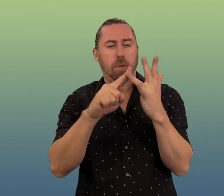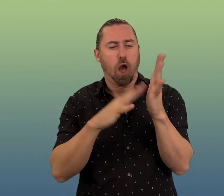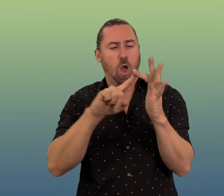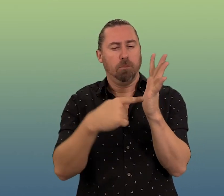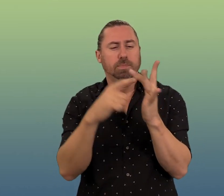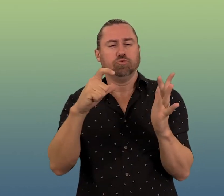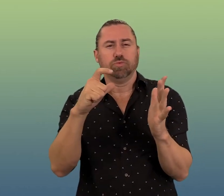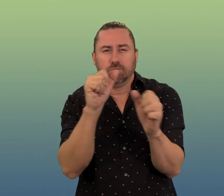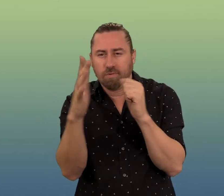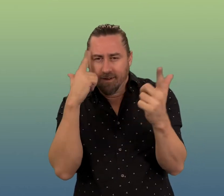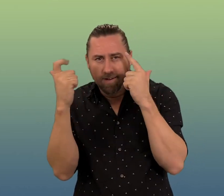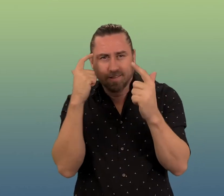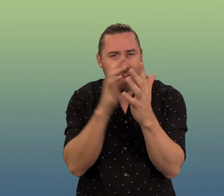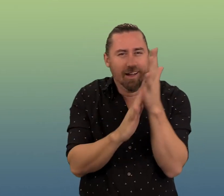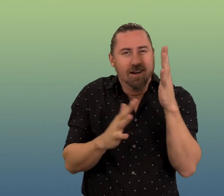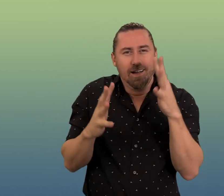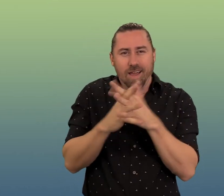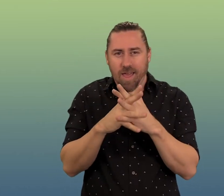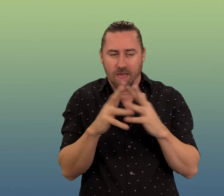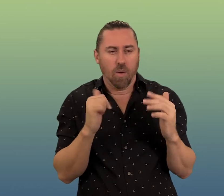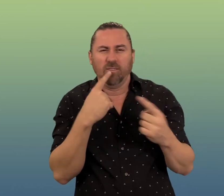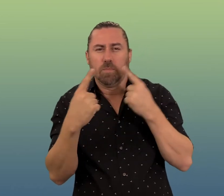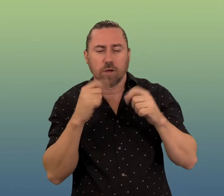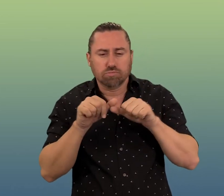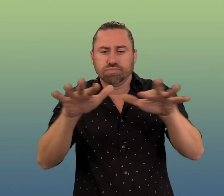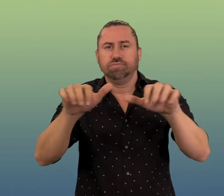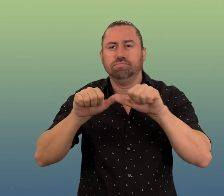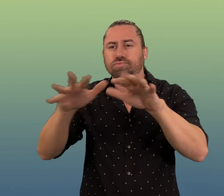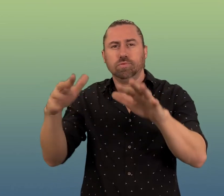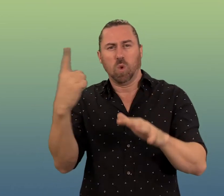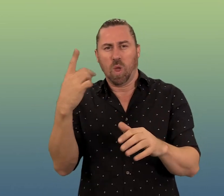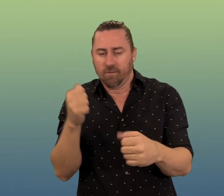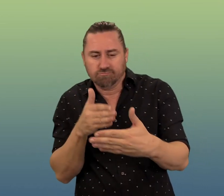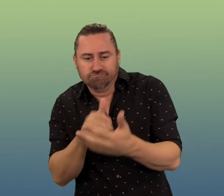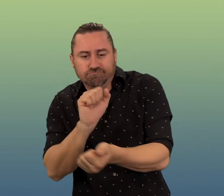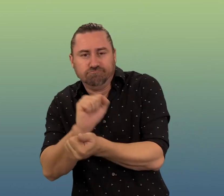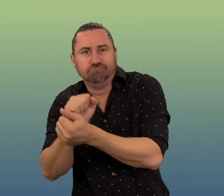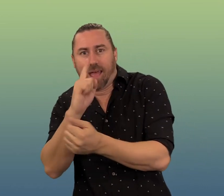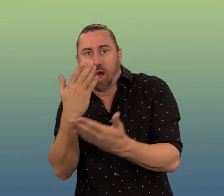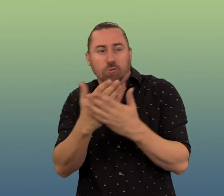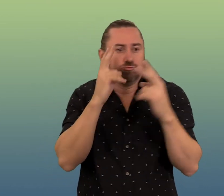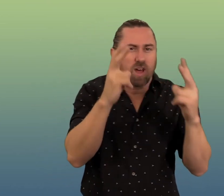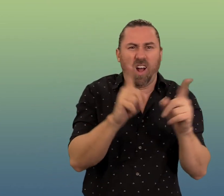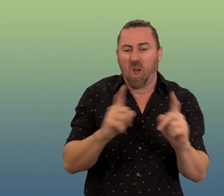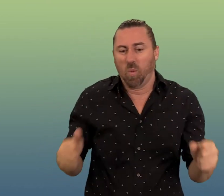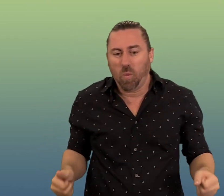bio-metrics to deliver enhanced transport network information for people with mobility challenges.